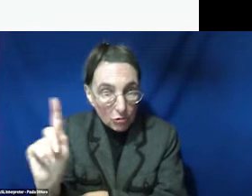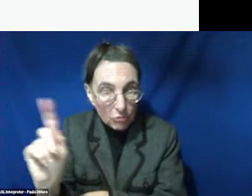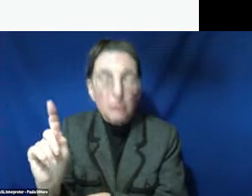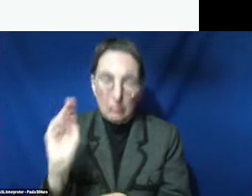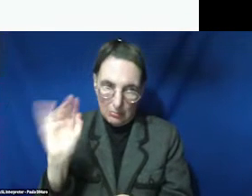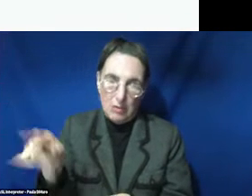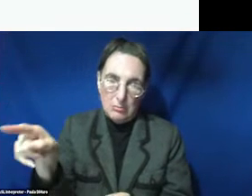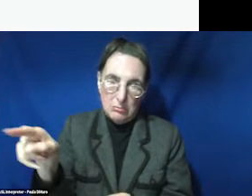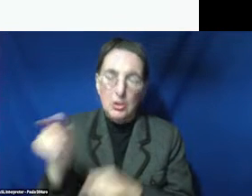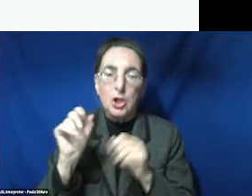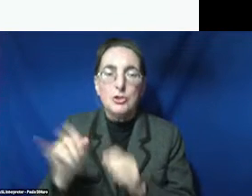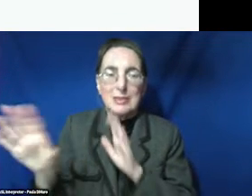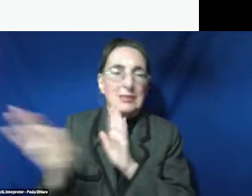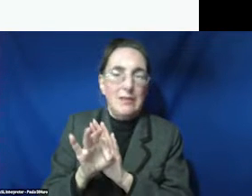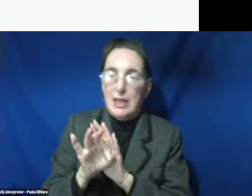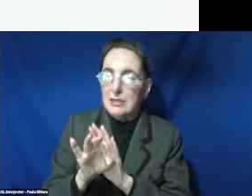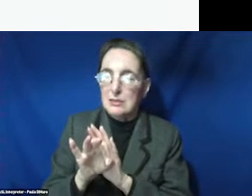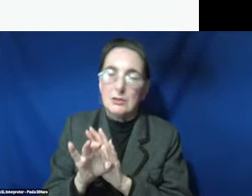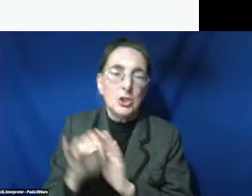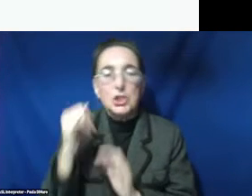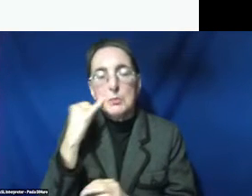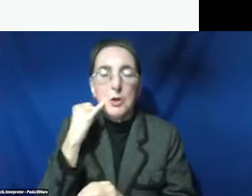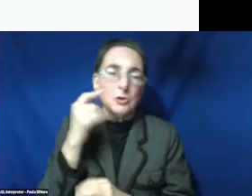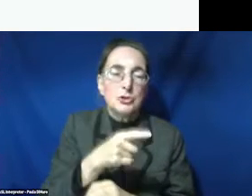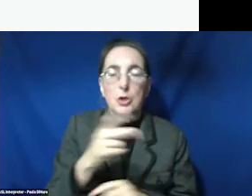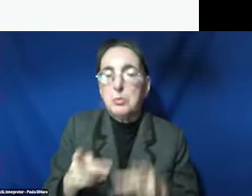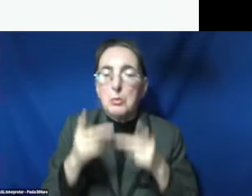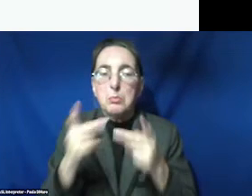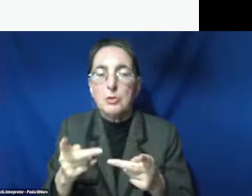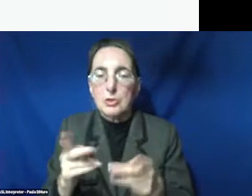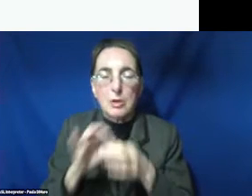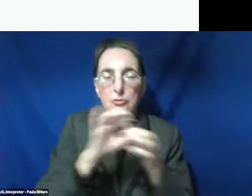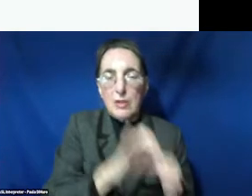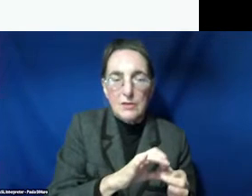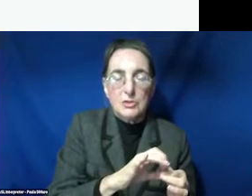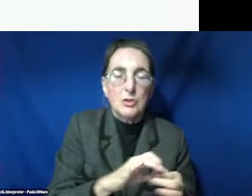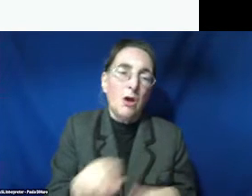You can select any other Let's say your proposal might be relevant to another place.